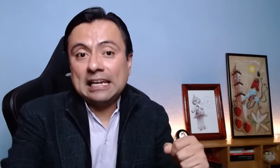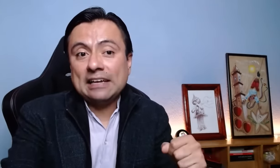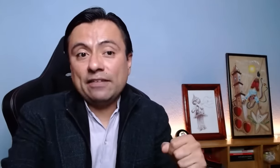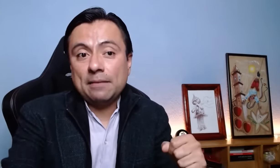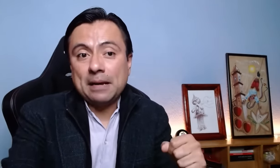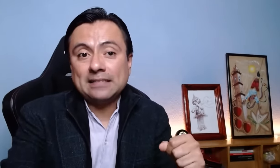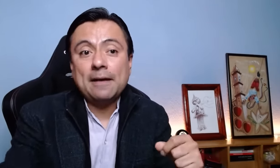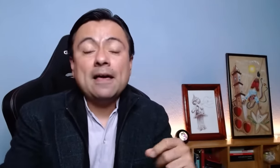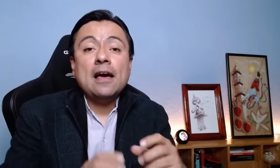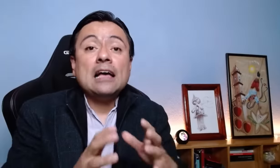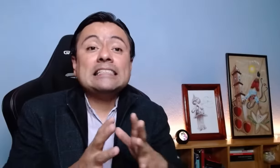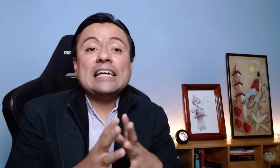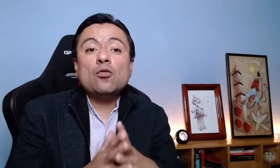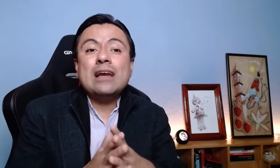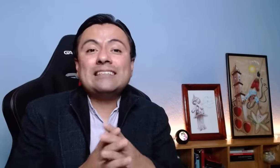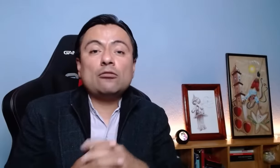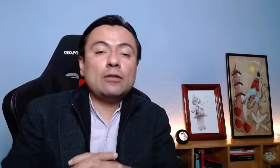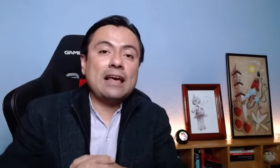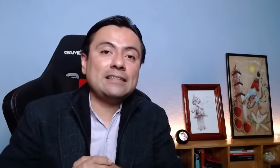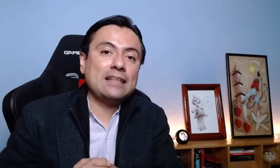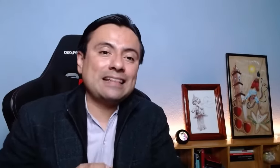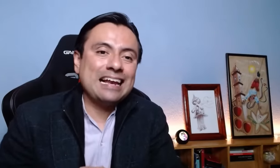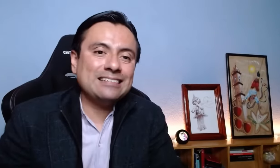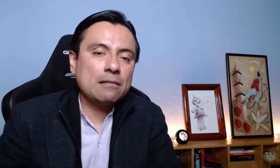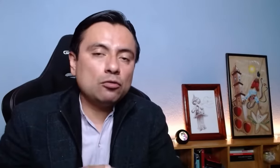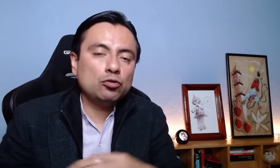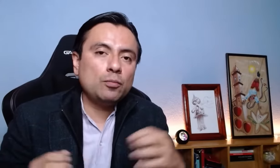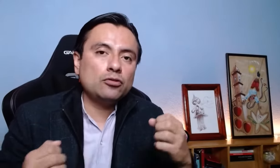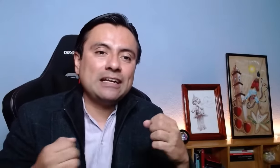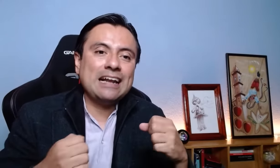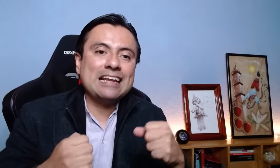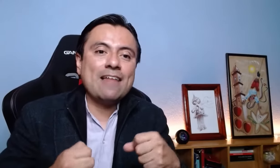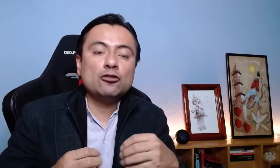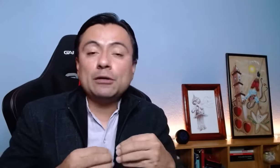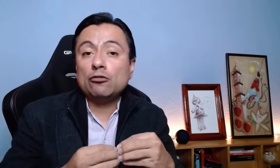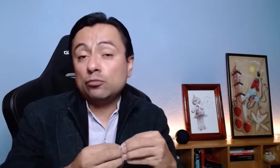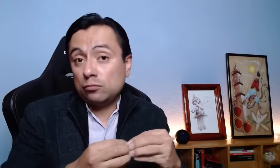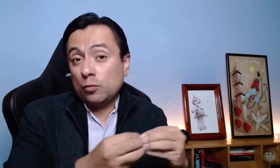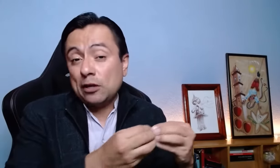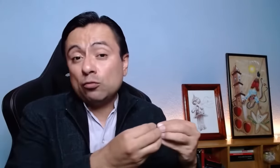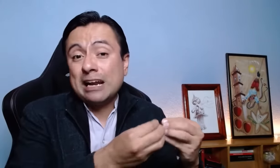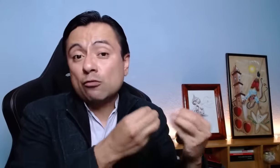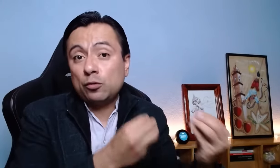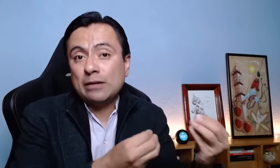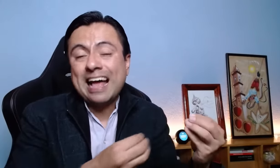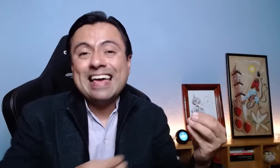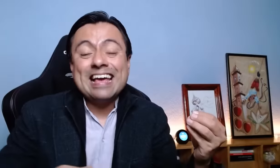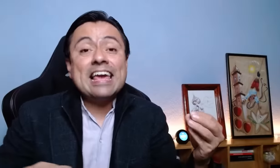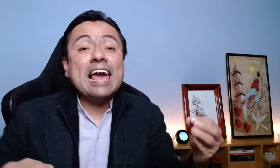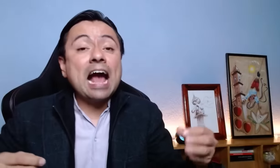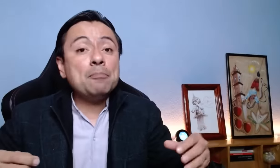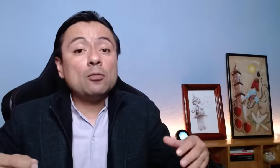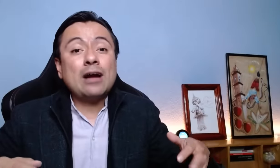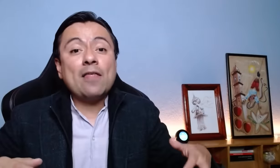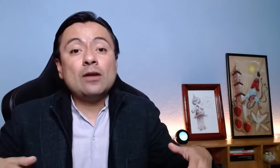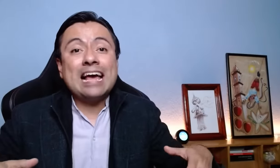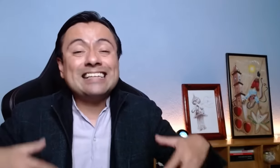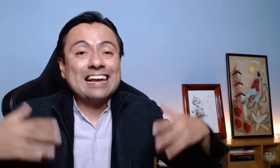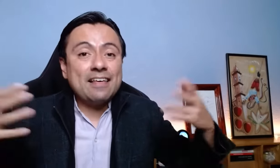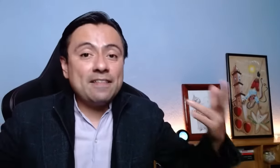recently arrested the boss of Plaza according to state authorities at both groups were allies but had